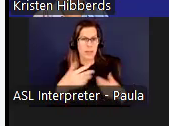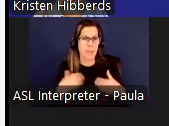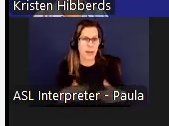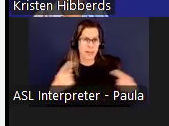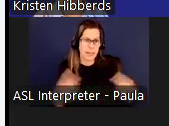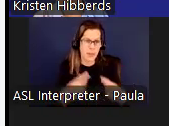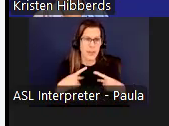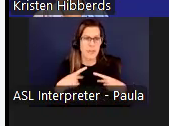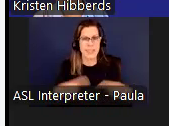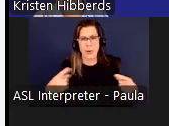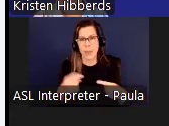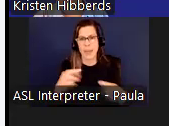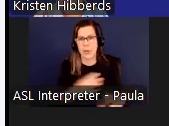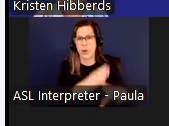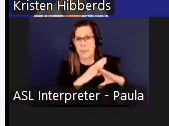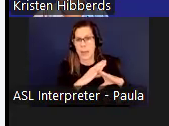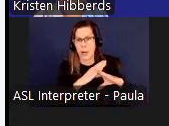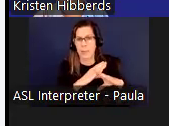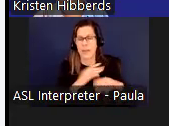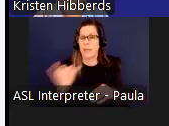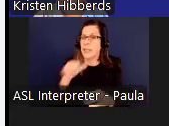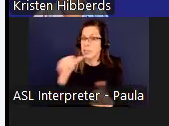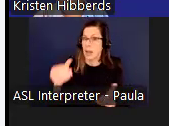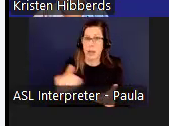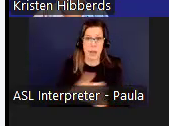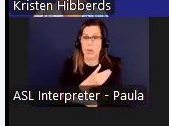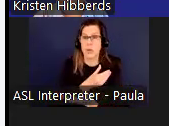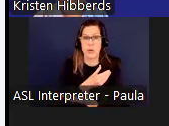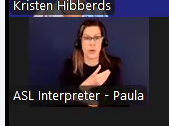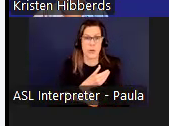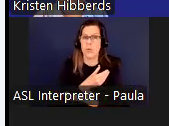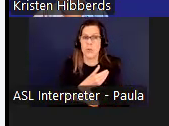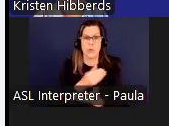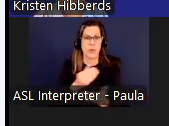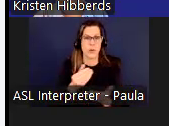So that isn't a new a new standard.